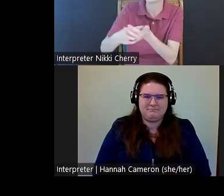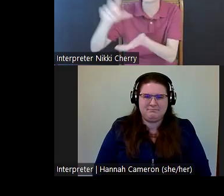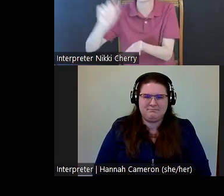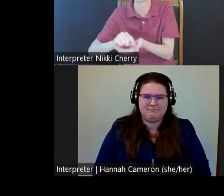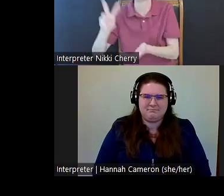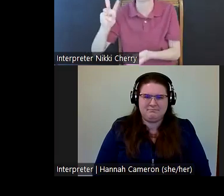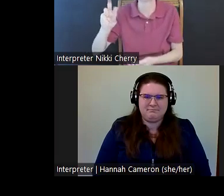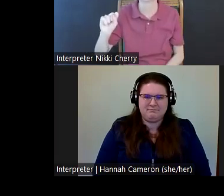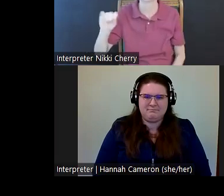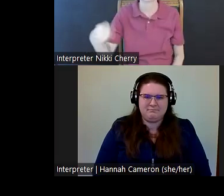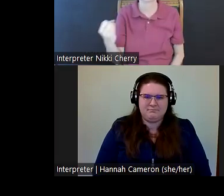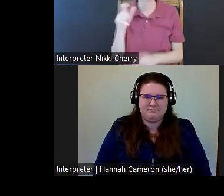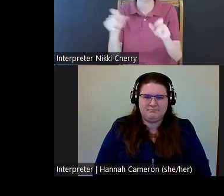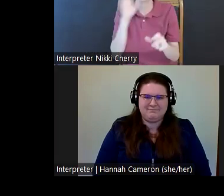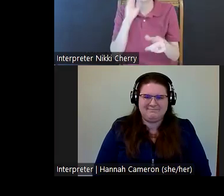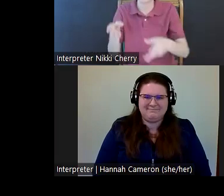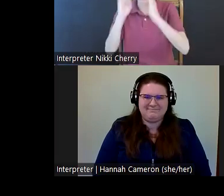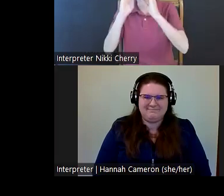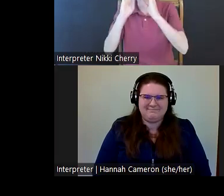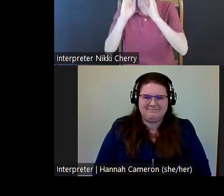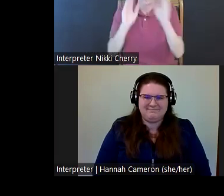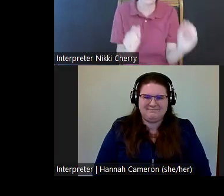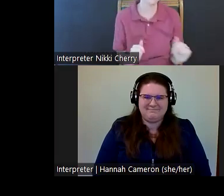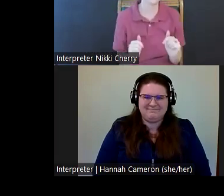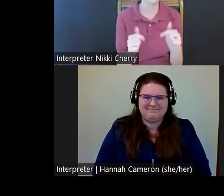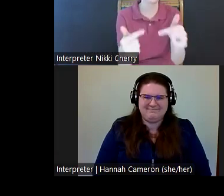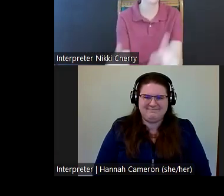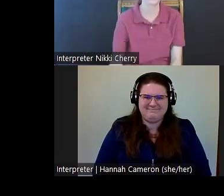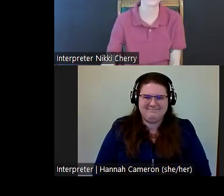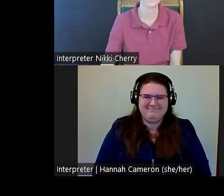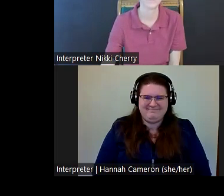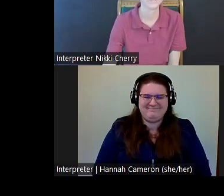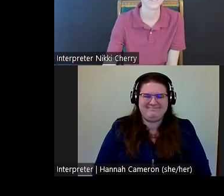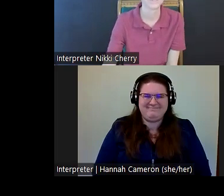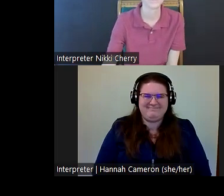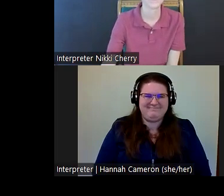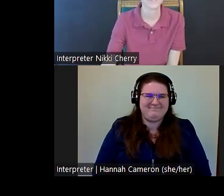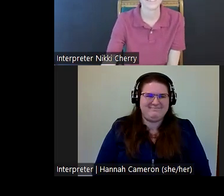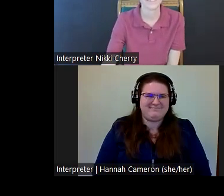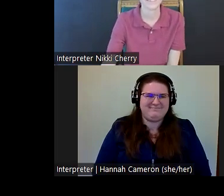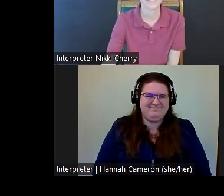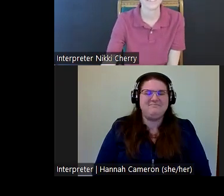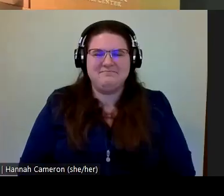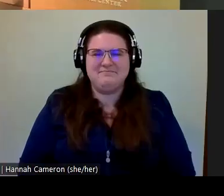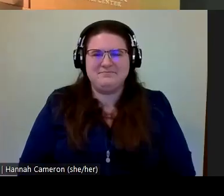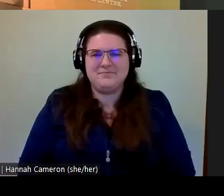get people's attention uh the other thing we said is okay this worked really well uh in uh we did a